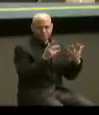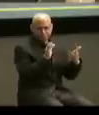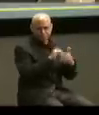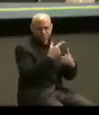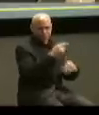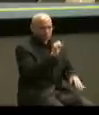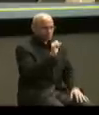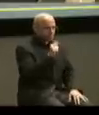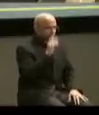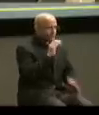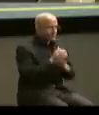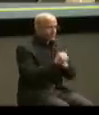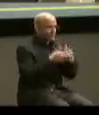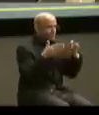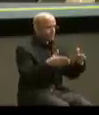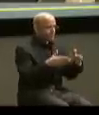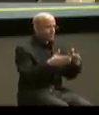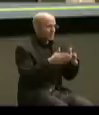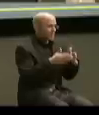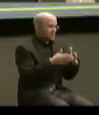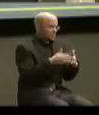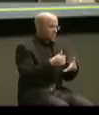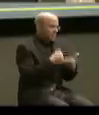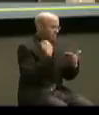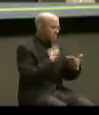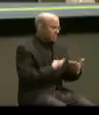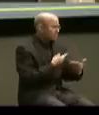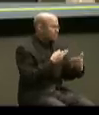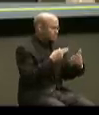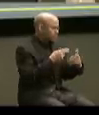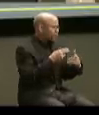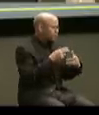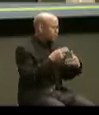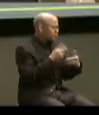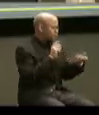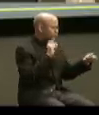BUILDINGS THAT WE BUILT OUT THERE, THAT GSA IS HELPING TO